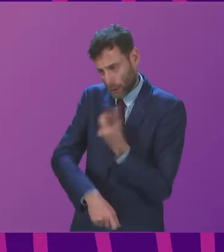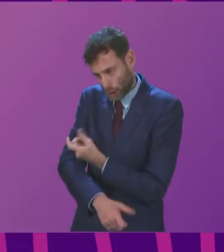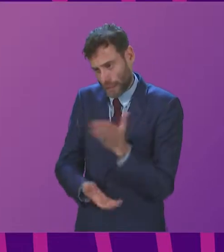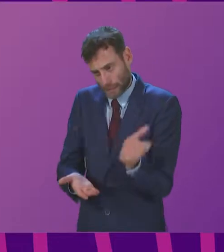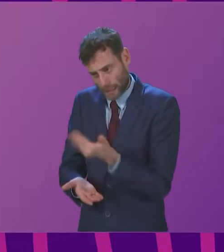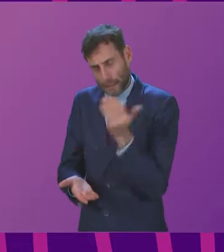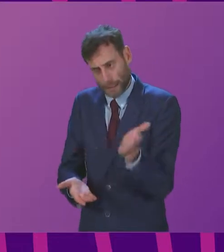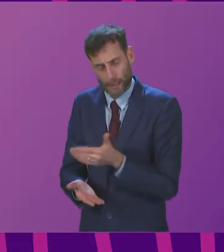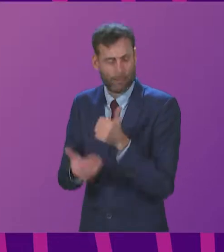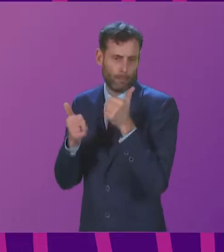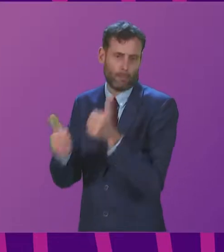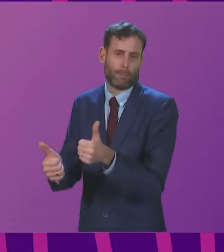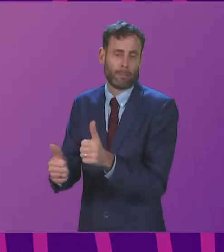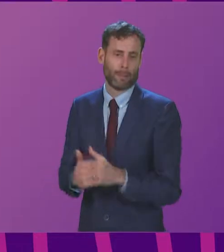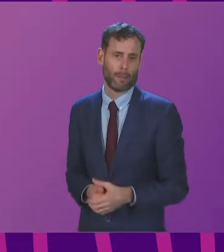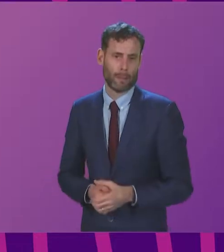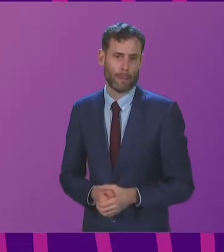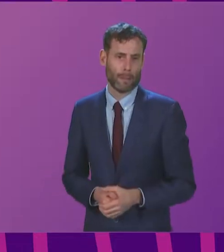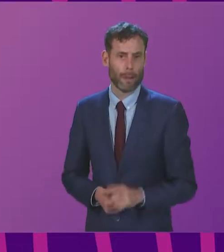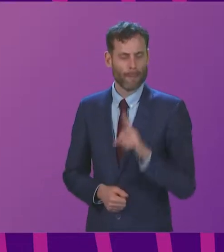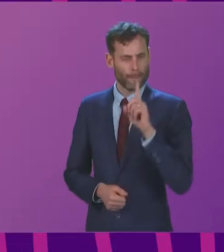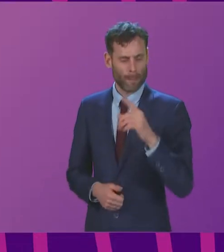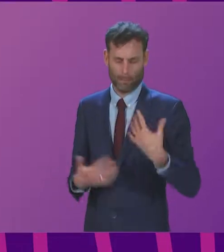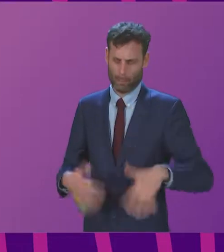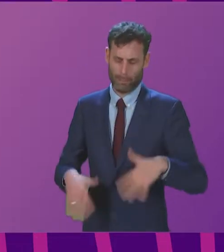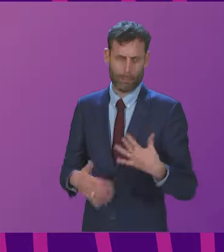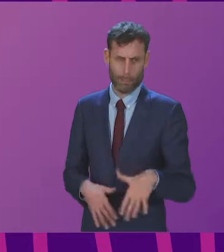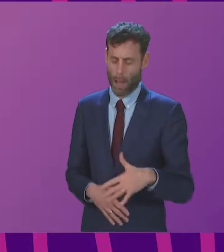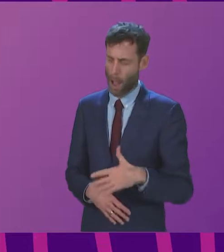However, even given the numbers that have already been vaccinated, we hear examples of people